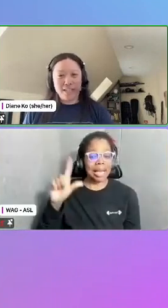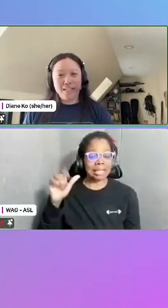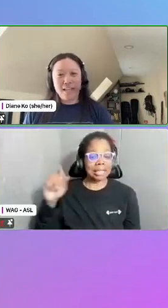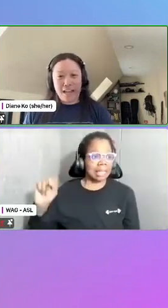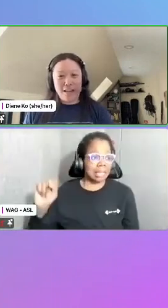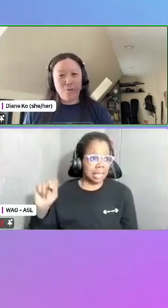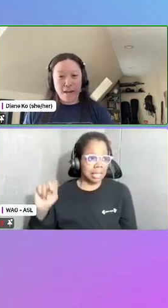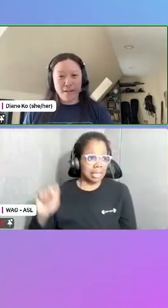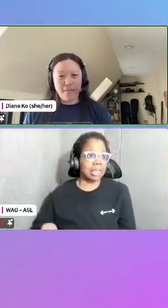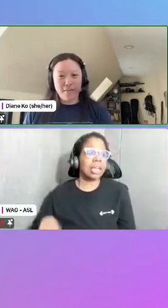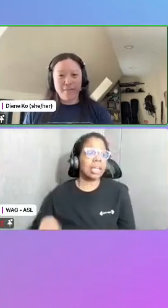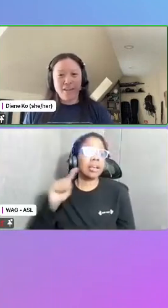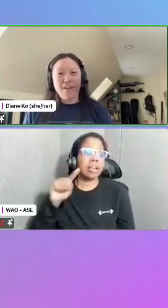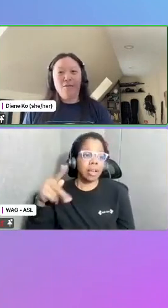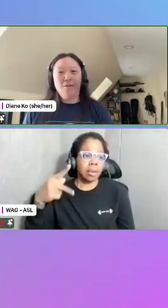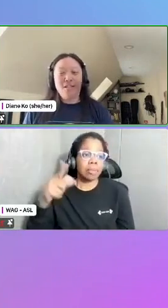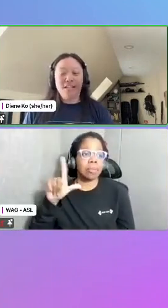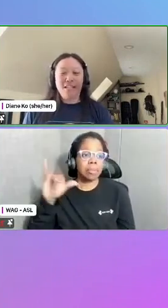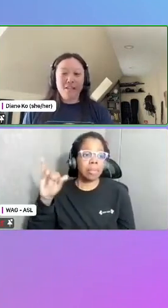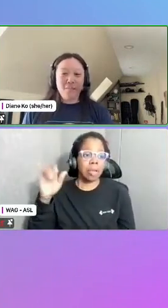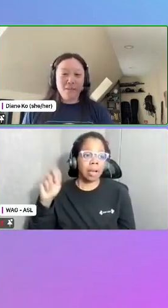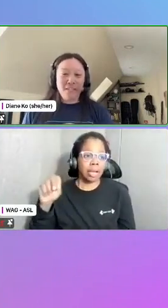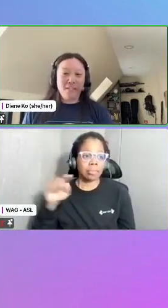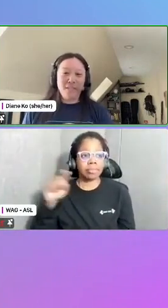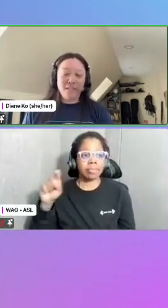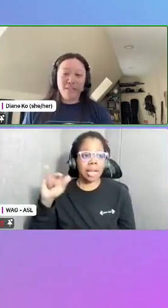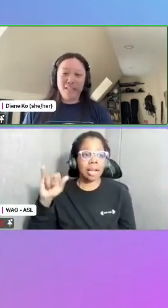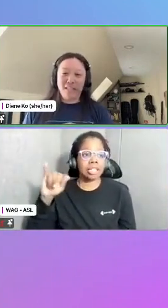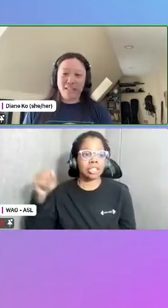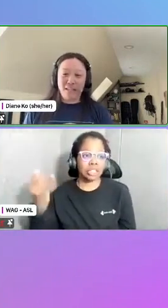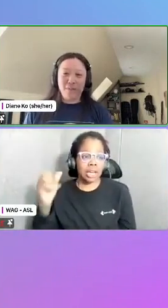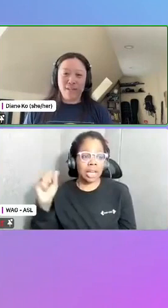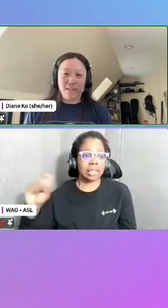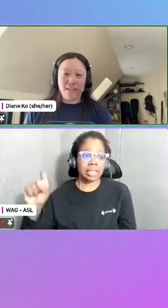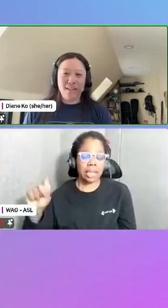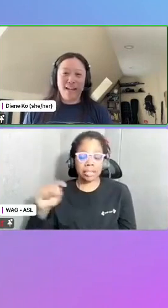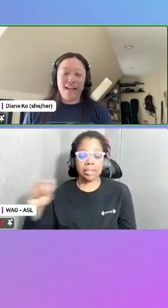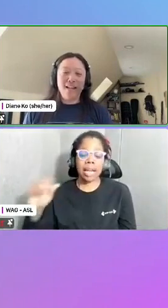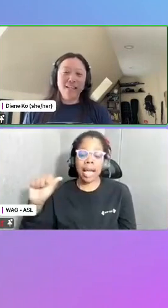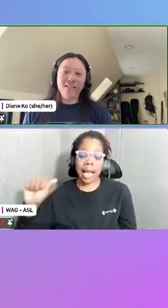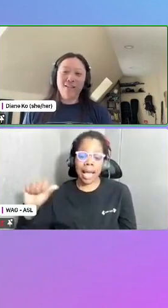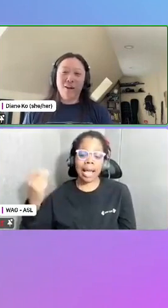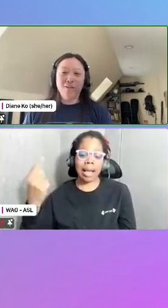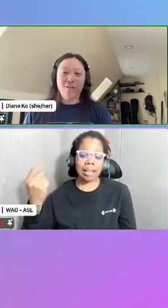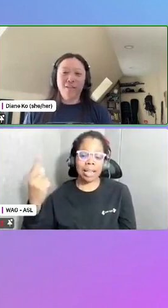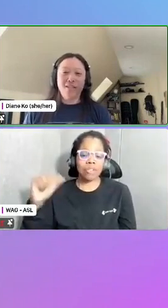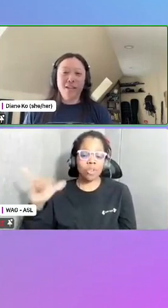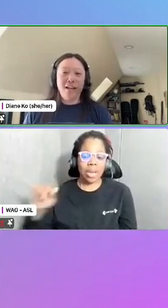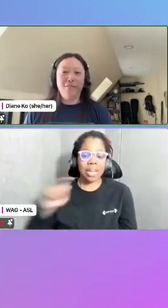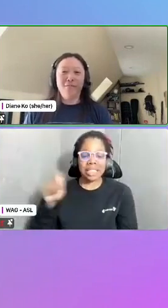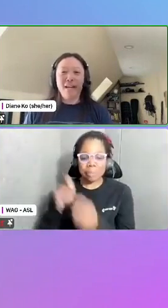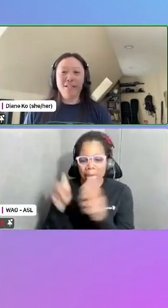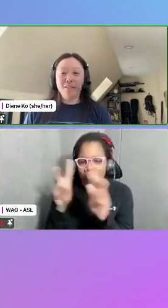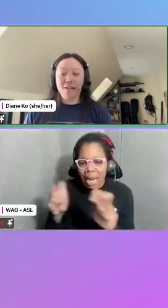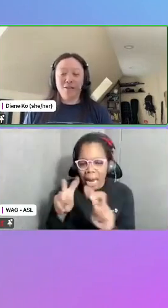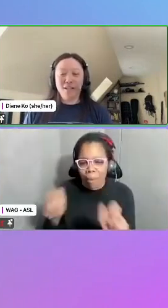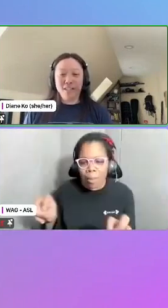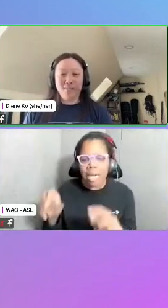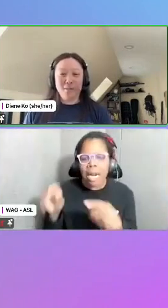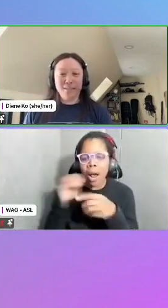strict props by allowing the React children prop and a type prop. Returning a button